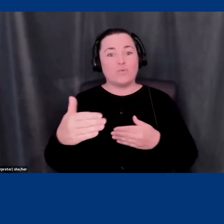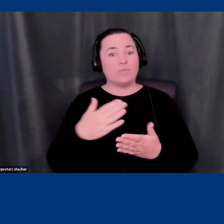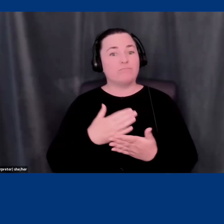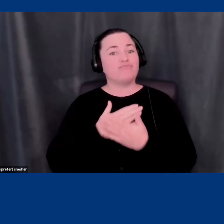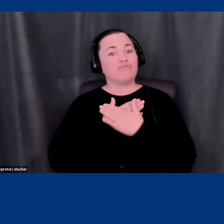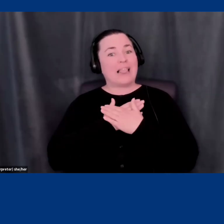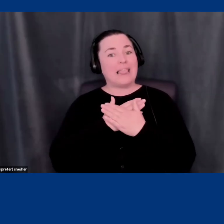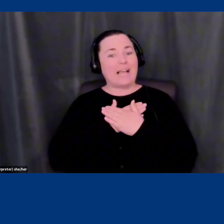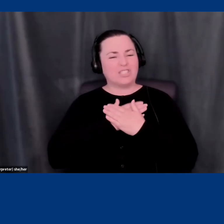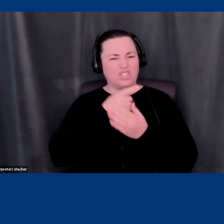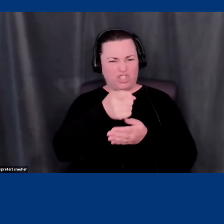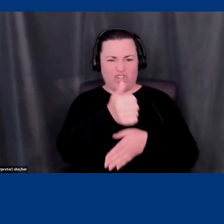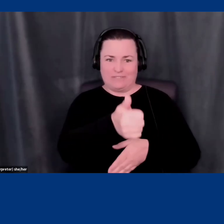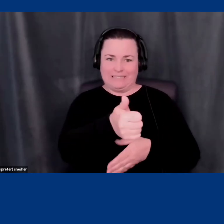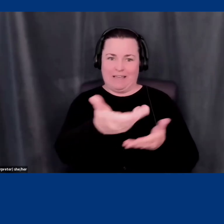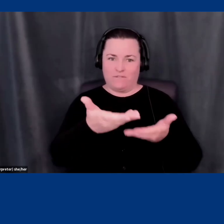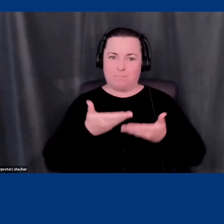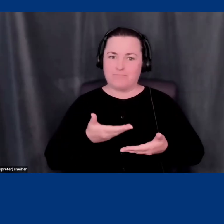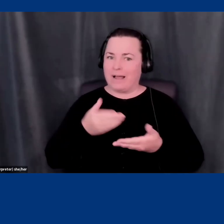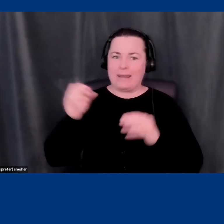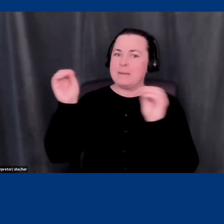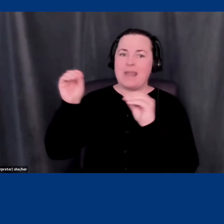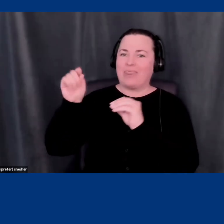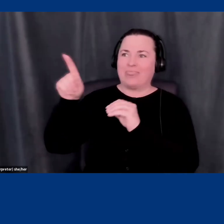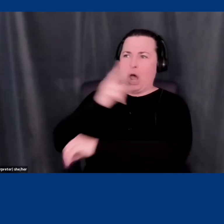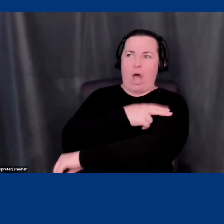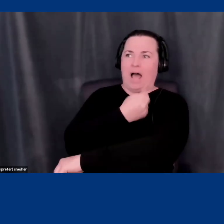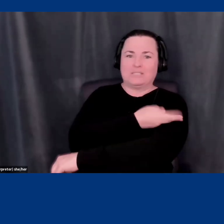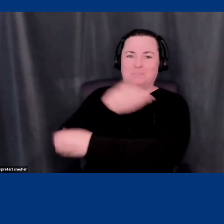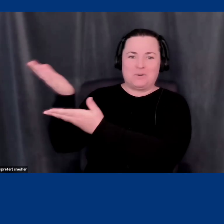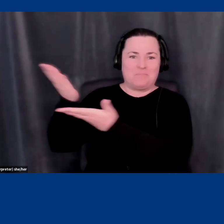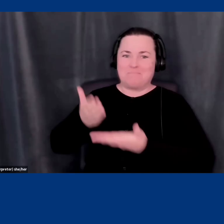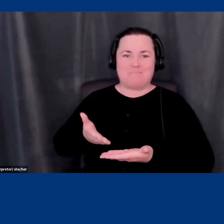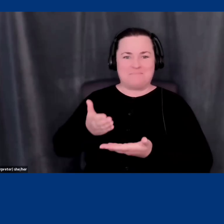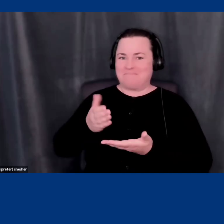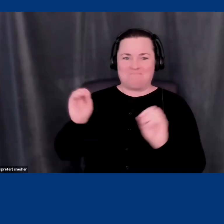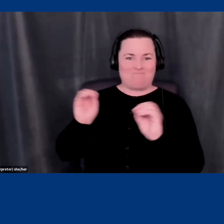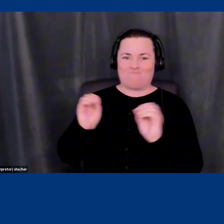the hospital so she changed all of that. So we went